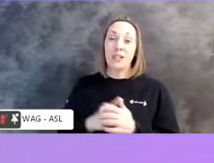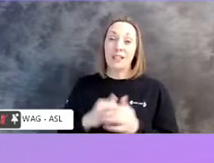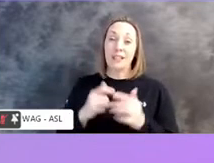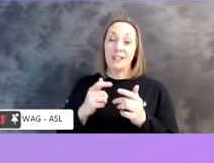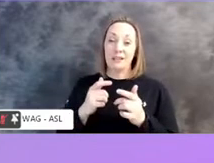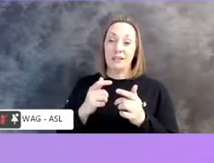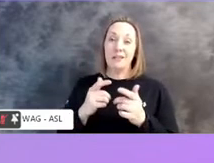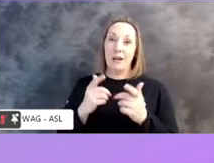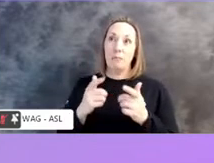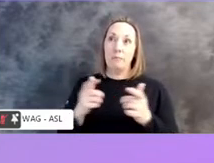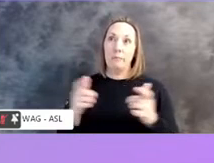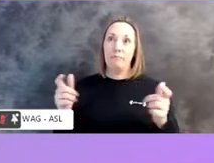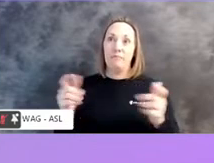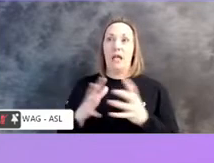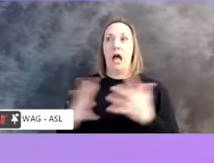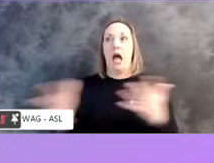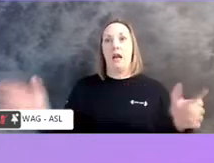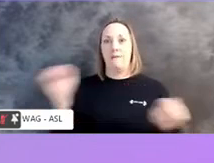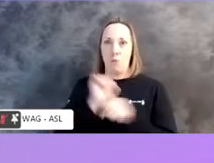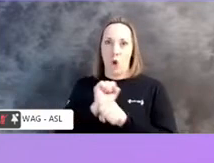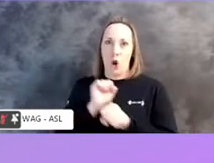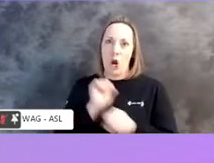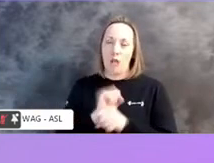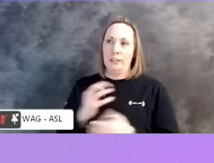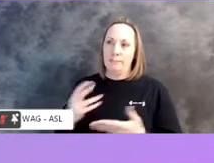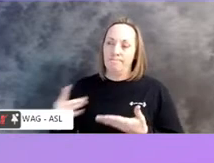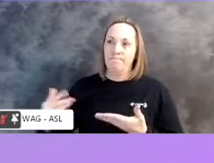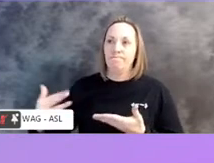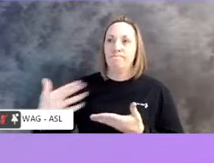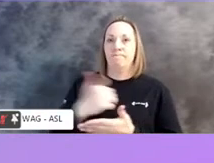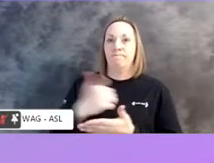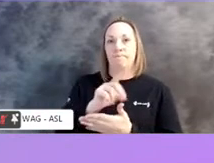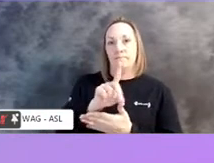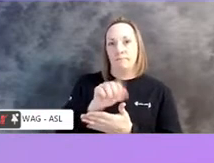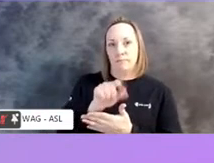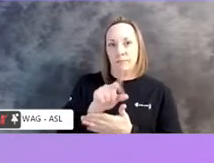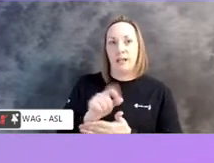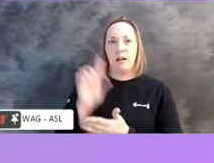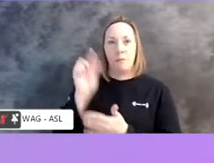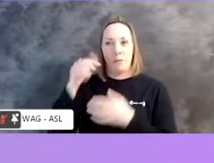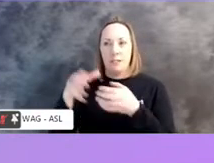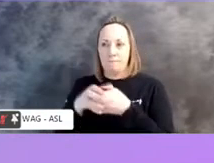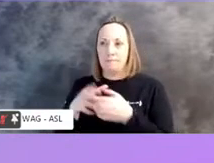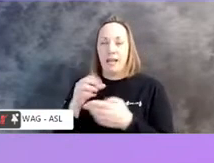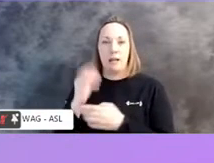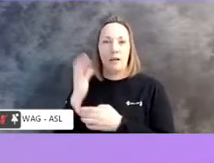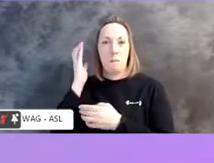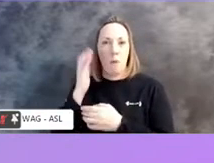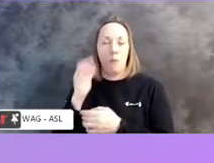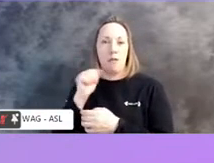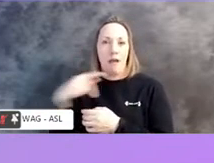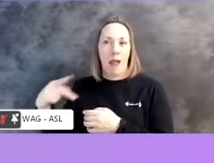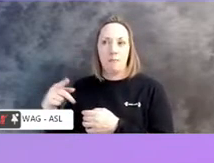accessibility. #3 was value as it applies to interactive employee spark so it really